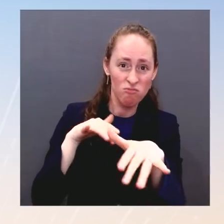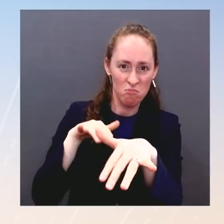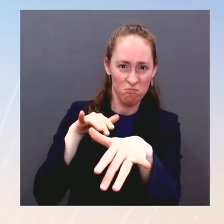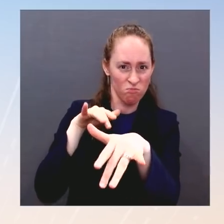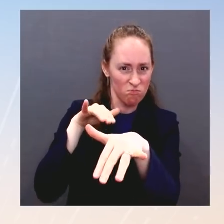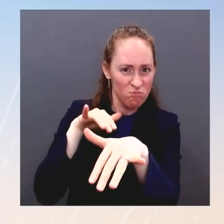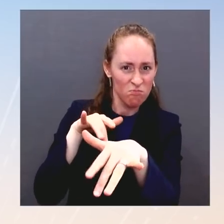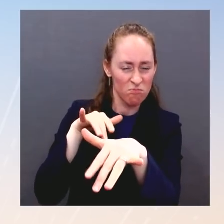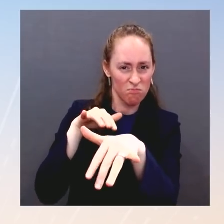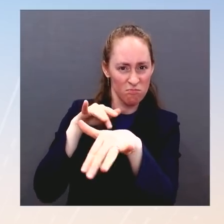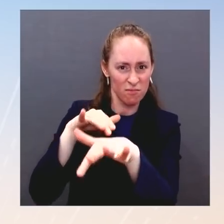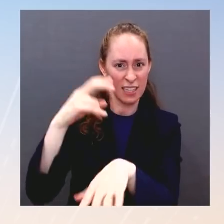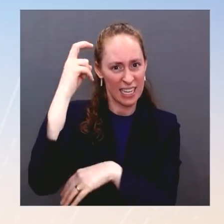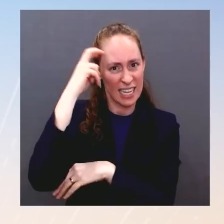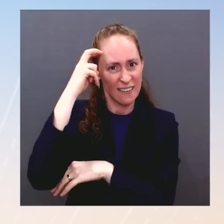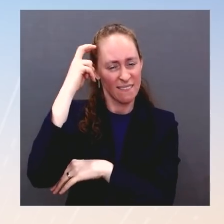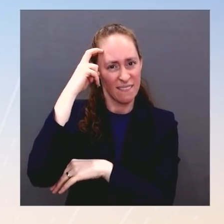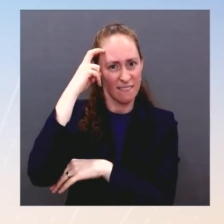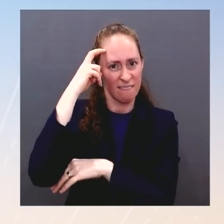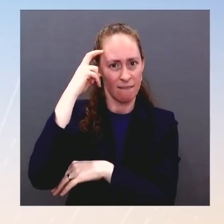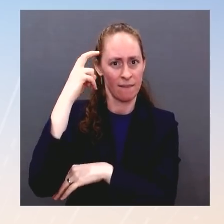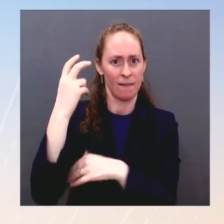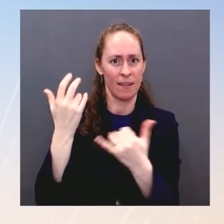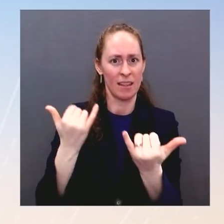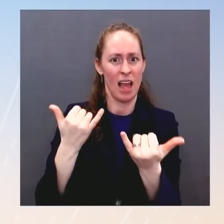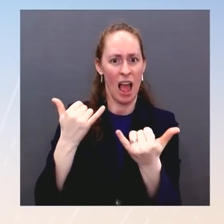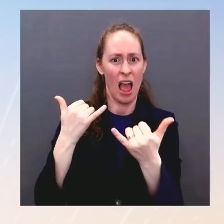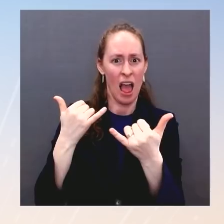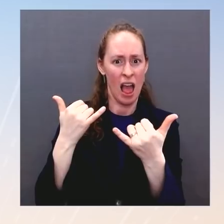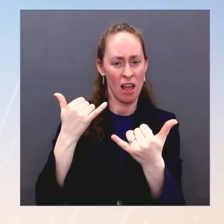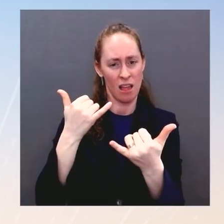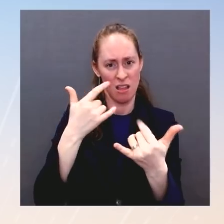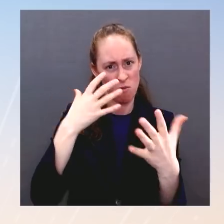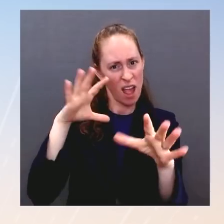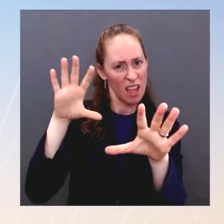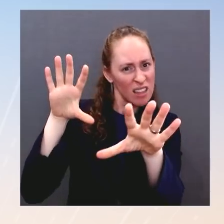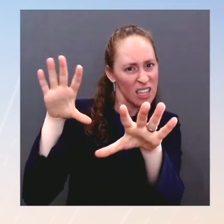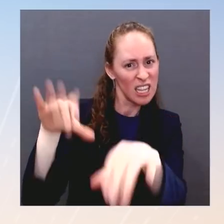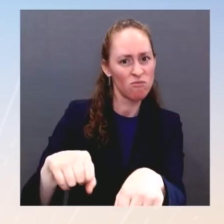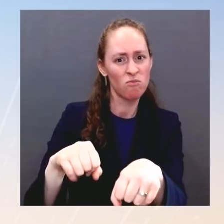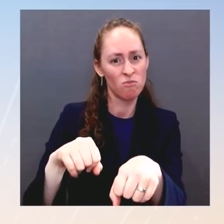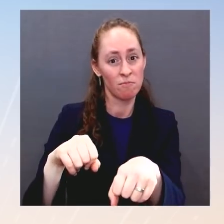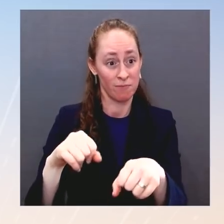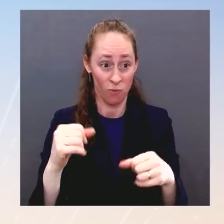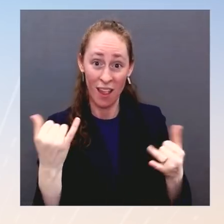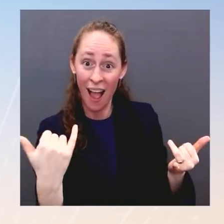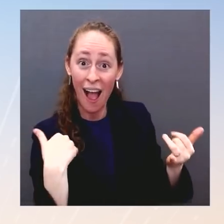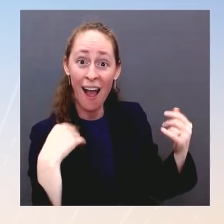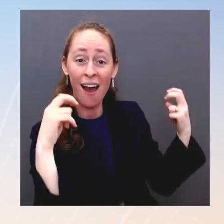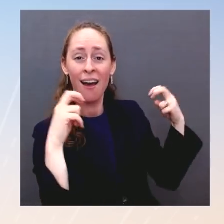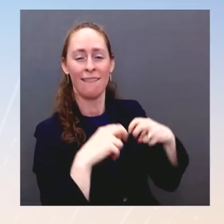to have a diplomatic conversation with President Putin. The Press: One more on refugees. It's been noted that the EU response to Ukrainian refugees